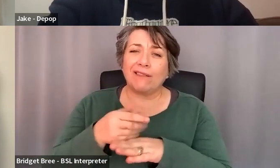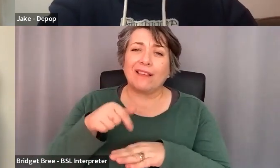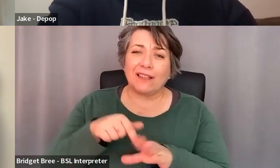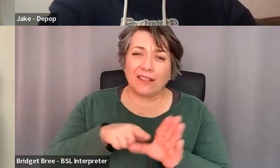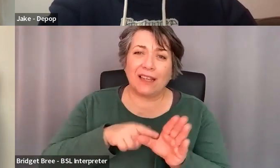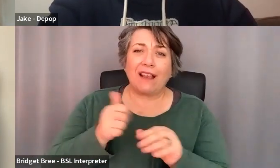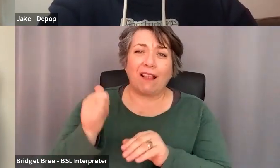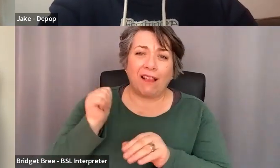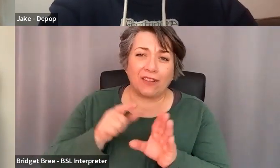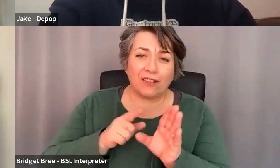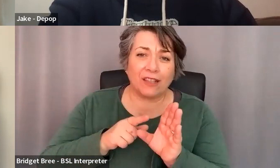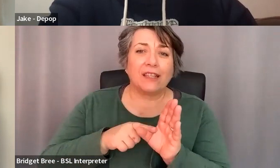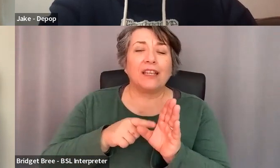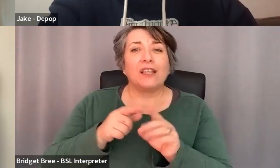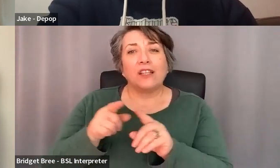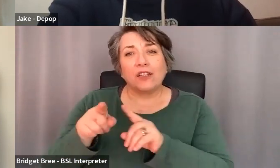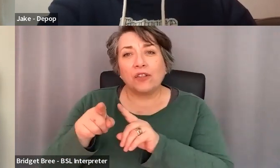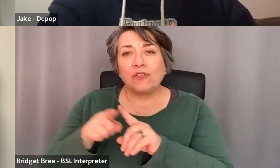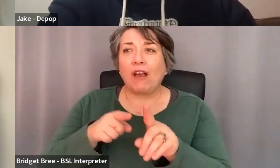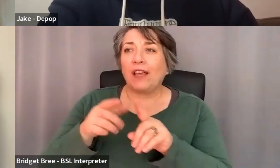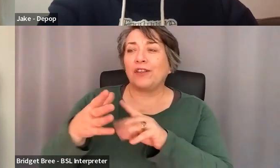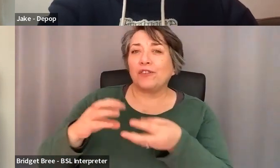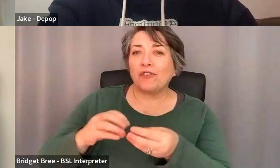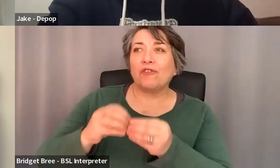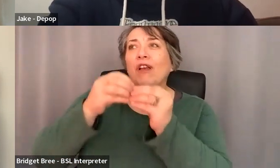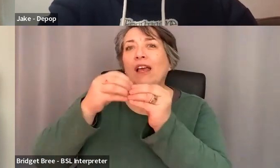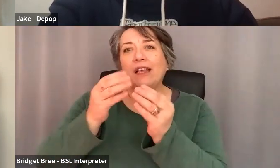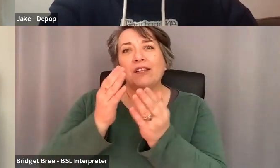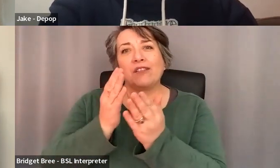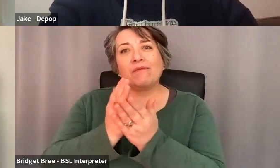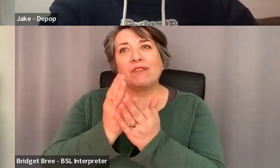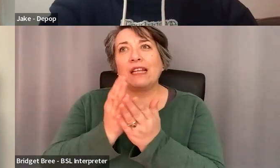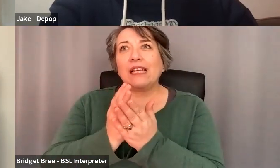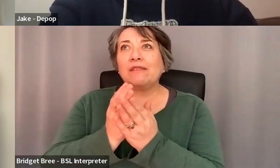some dedicated rebricks and scripts to really eradicate any bias or levels and make sure